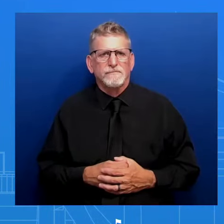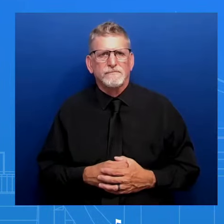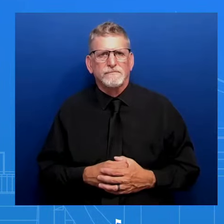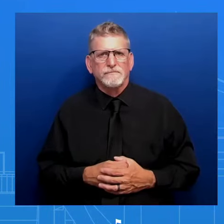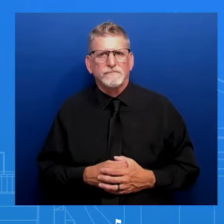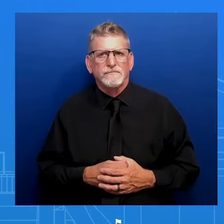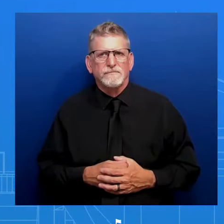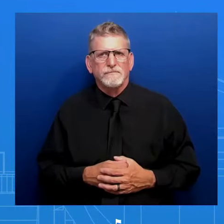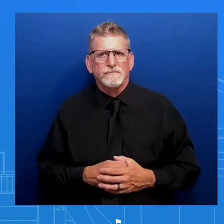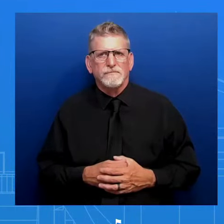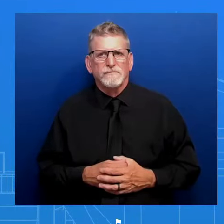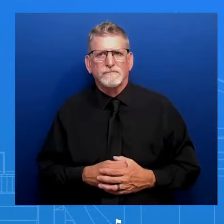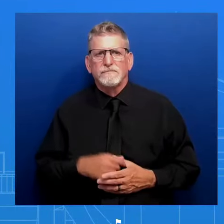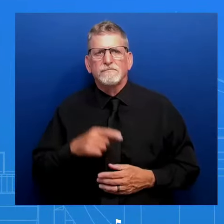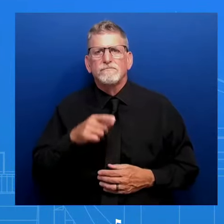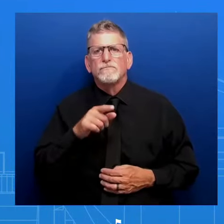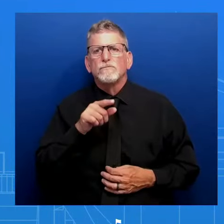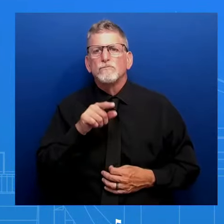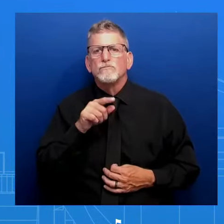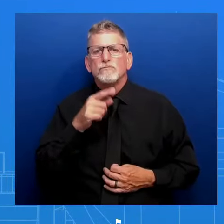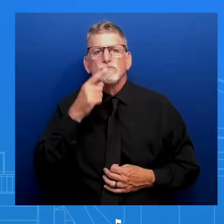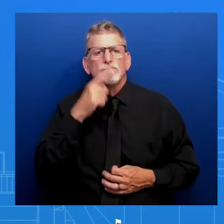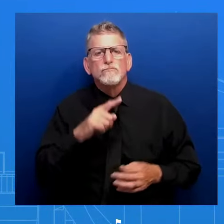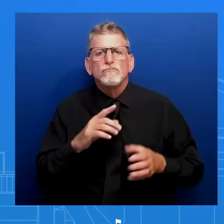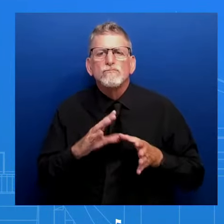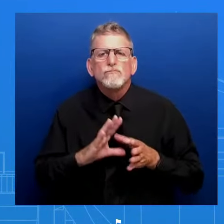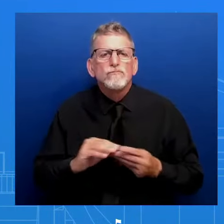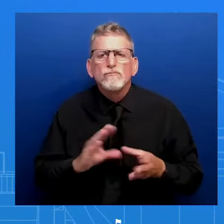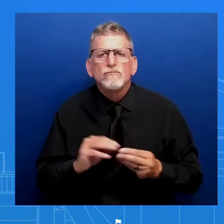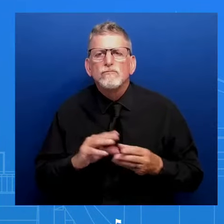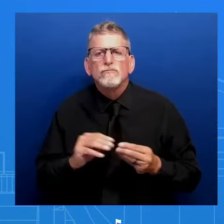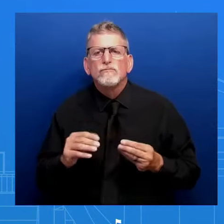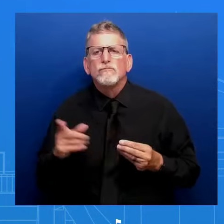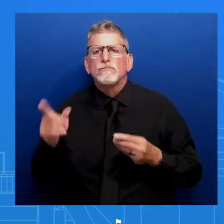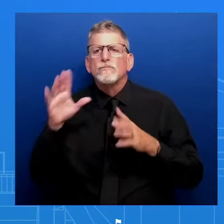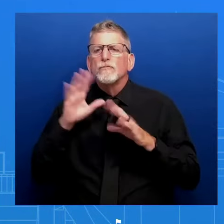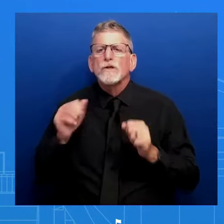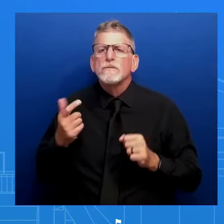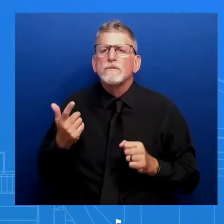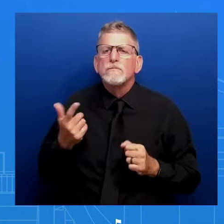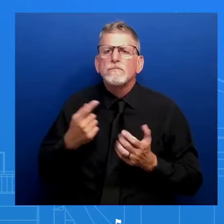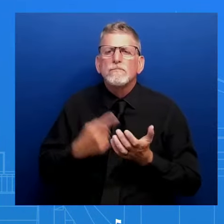The Press: -- who is he speaking with? Ms. Jean-Pierre: Yes. Absolutely. So, the President participated in an interview with Jay Shetty,